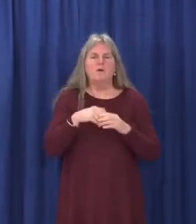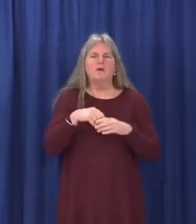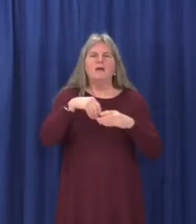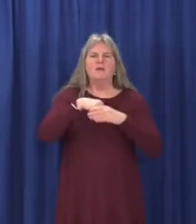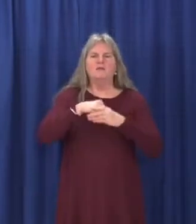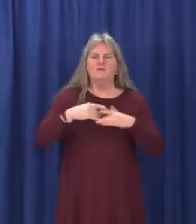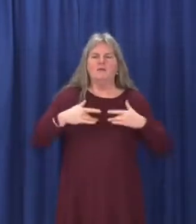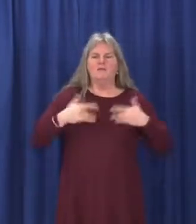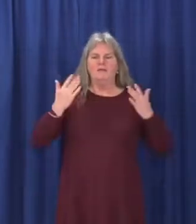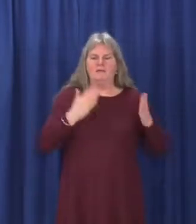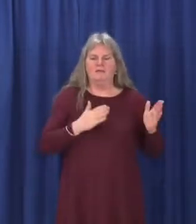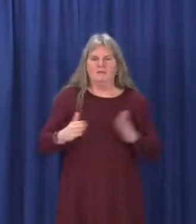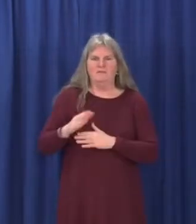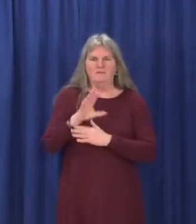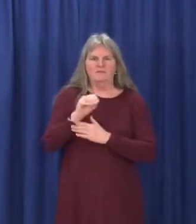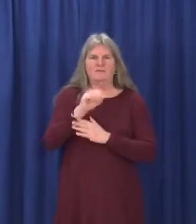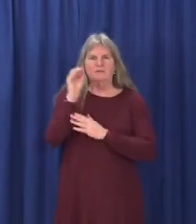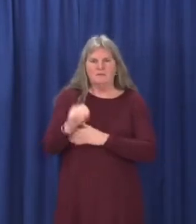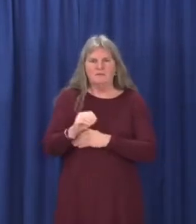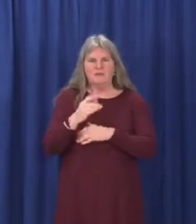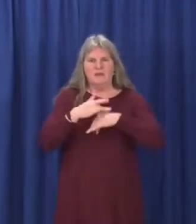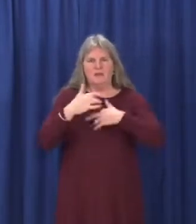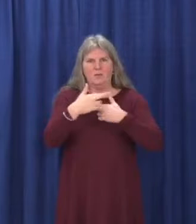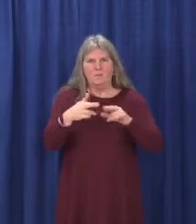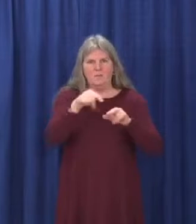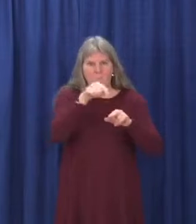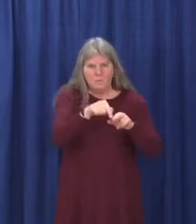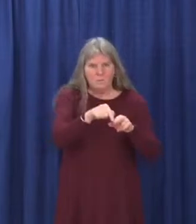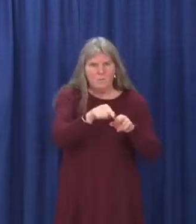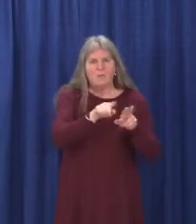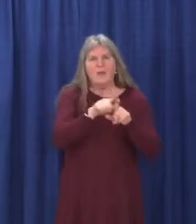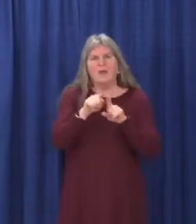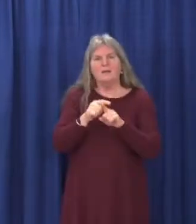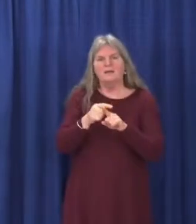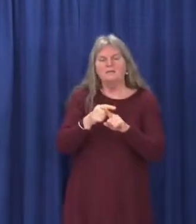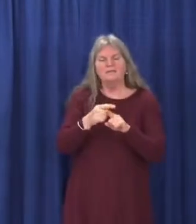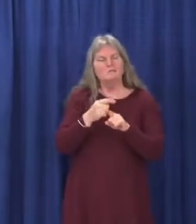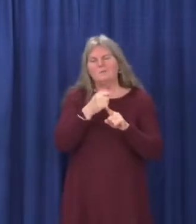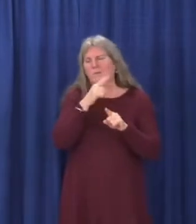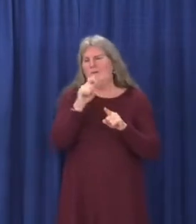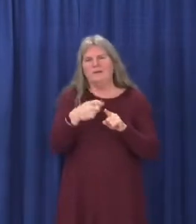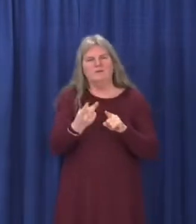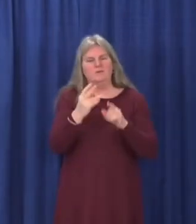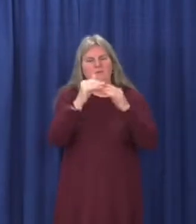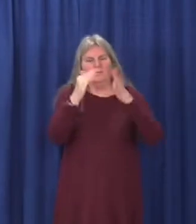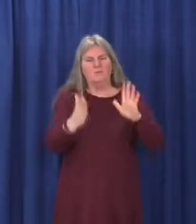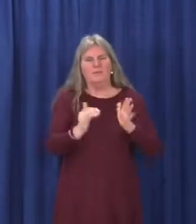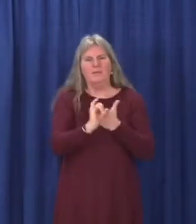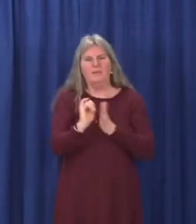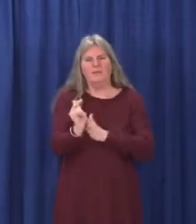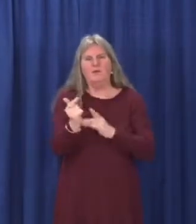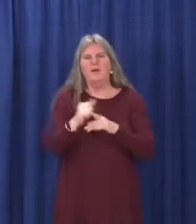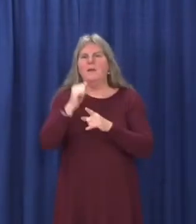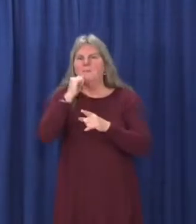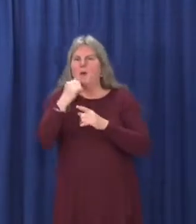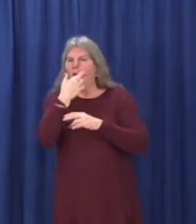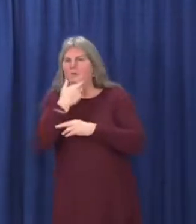to 50% of venue capacity and removing the two-household limit for groups at bars and restaurants as well.